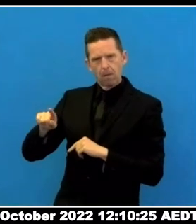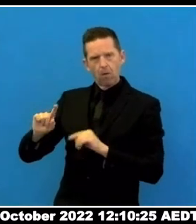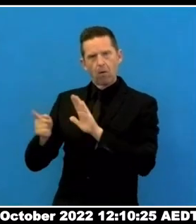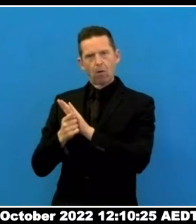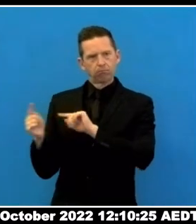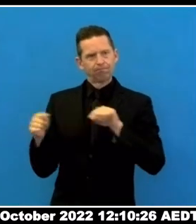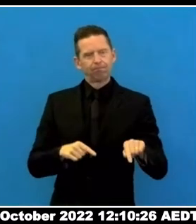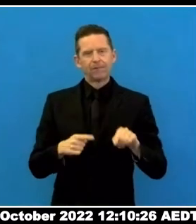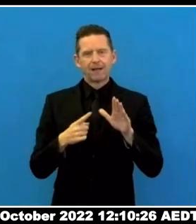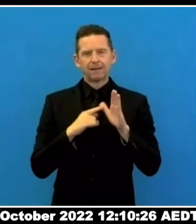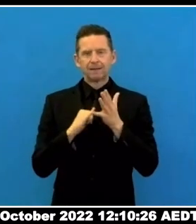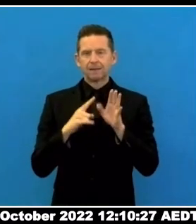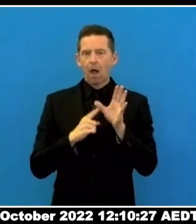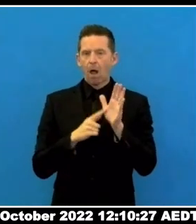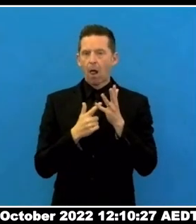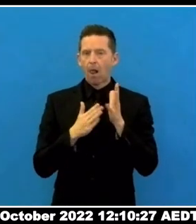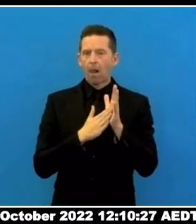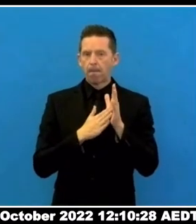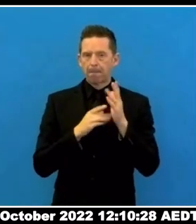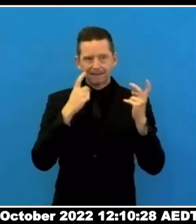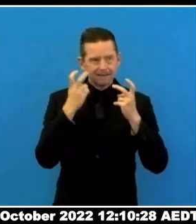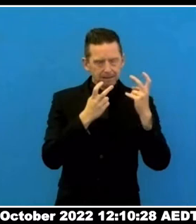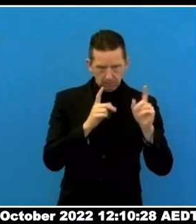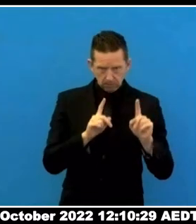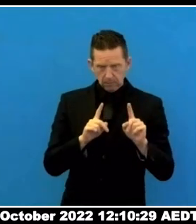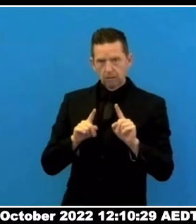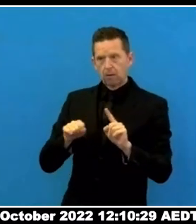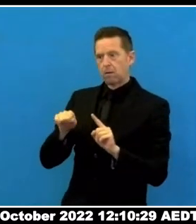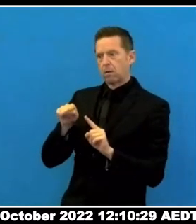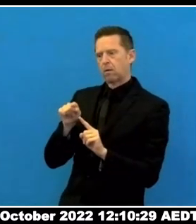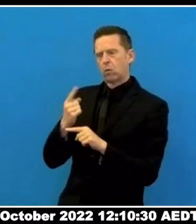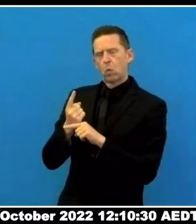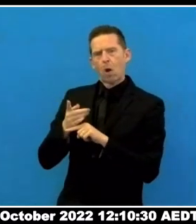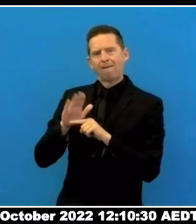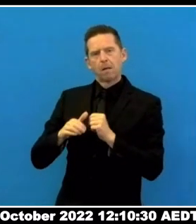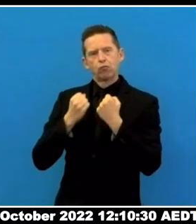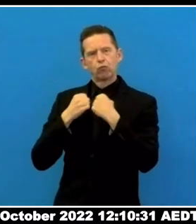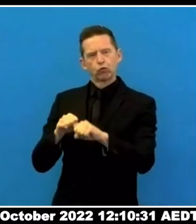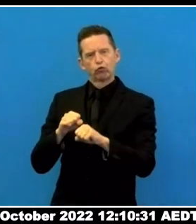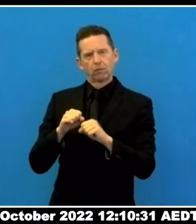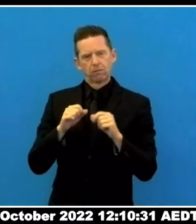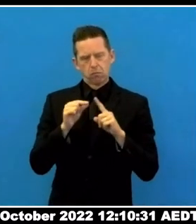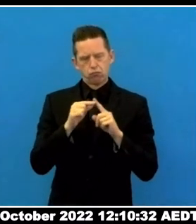And when you are talking about their protection visas, what are the circumstances for that group?